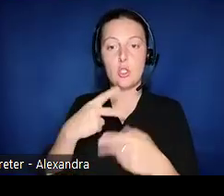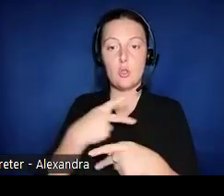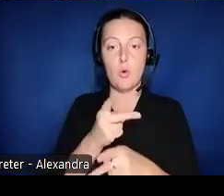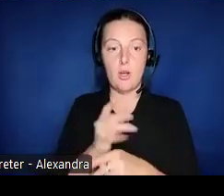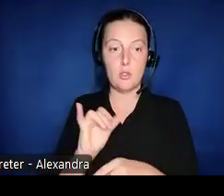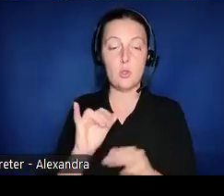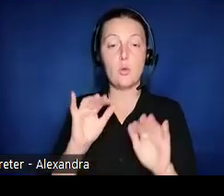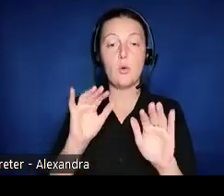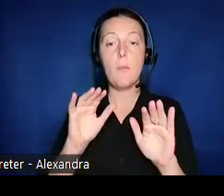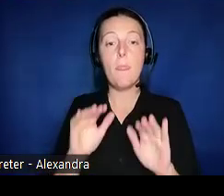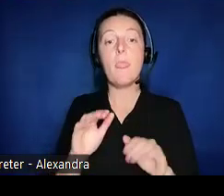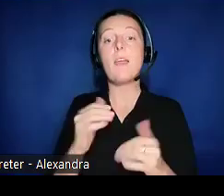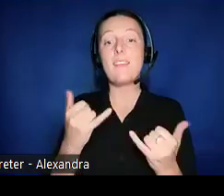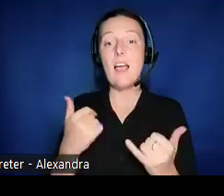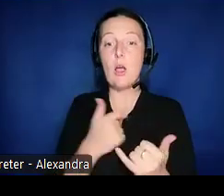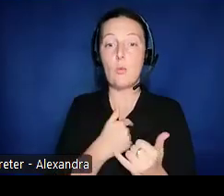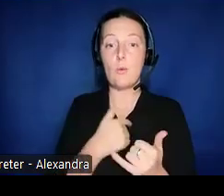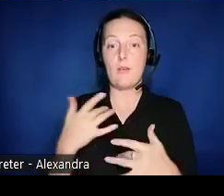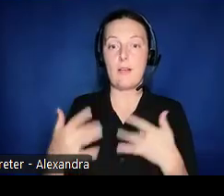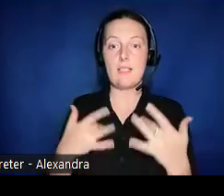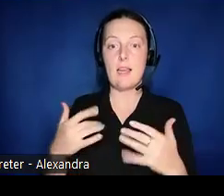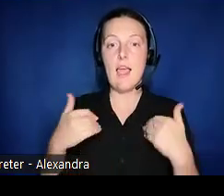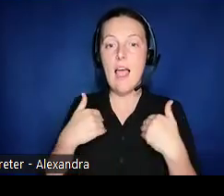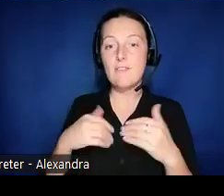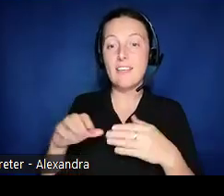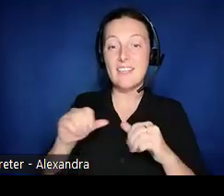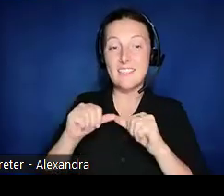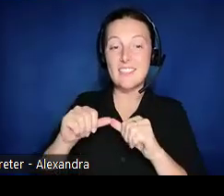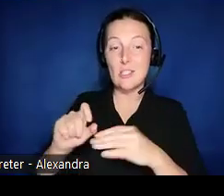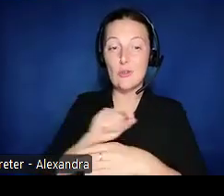to have continued training and examples of that that we've already taken advantage of are uh a